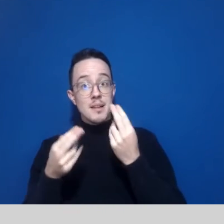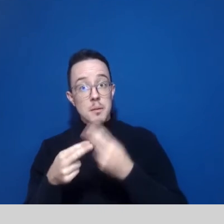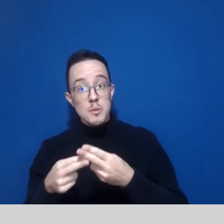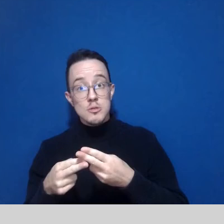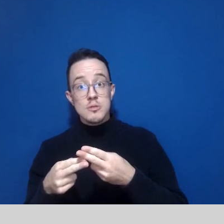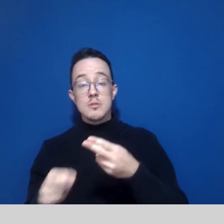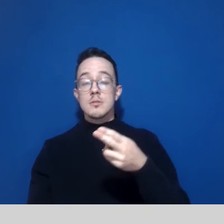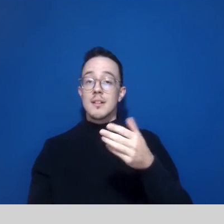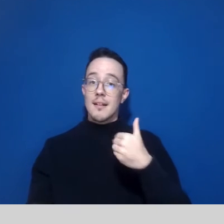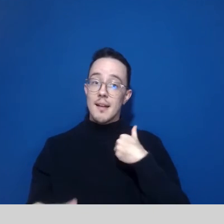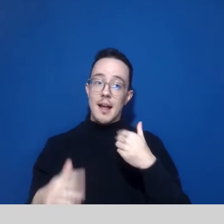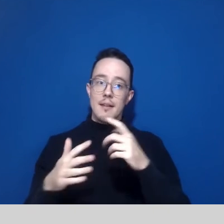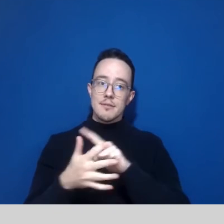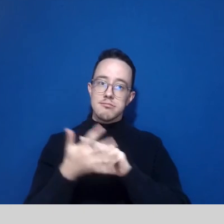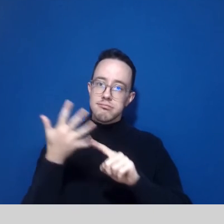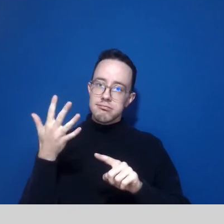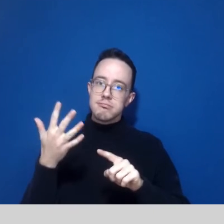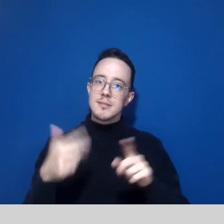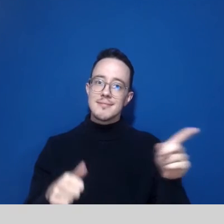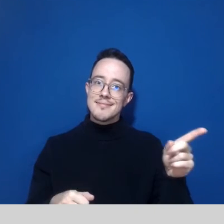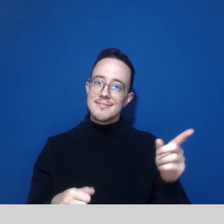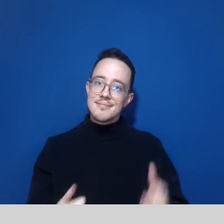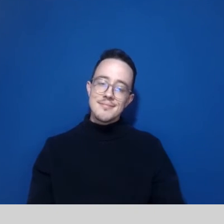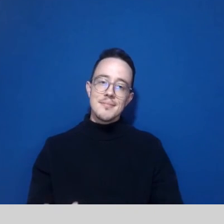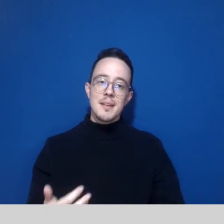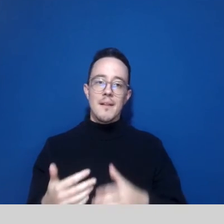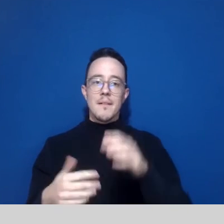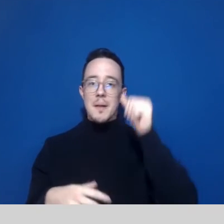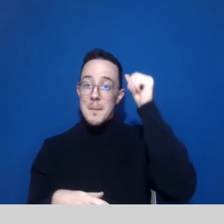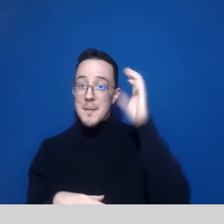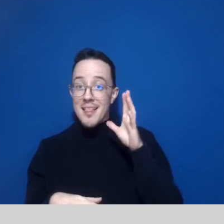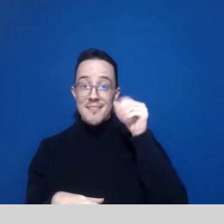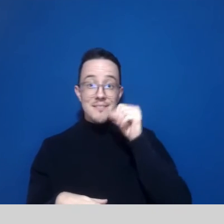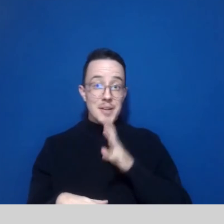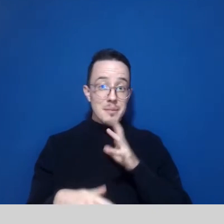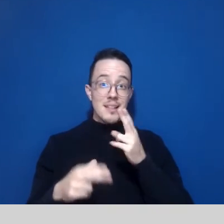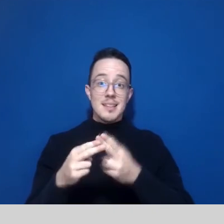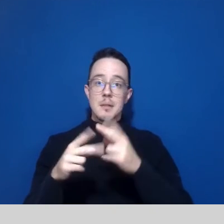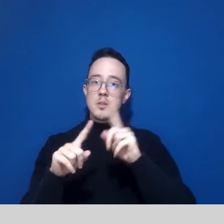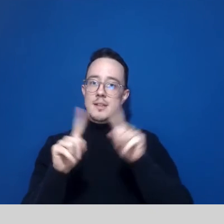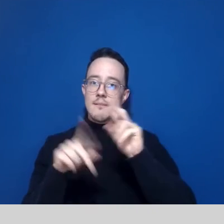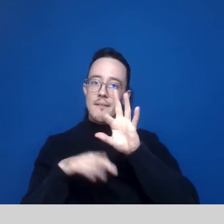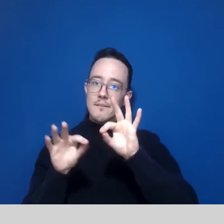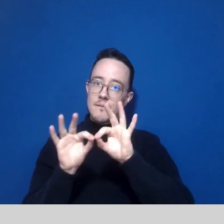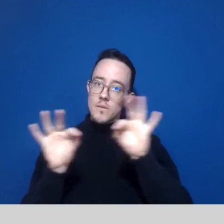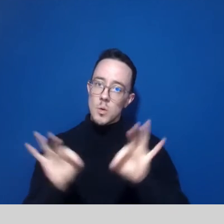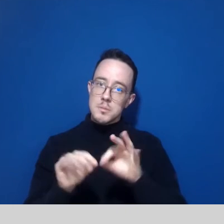So for example, all male members of my family are Šedivý, gray-haired, and the females are Šedivá, gray-haired, but which is grammatically